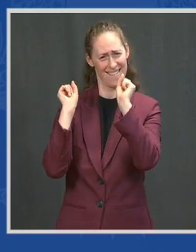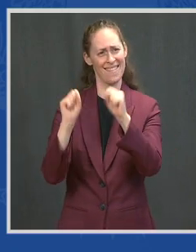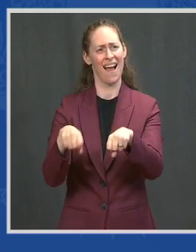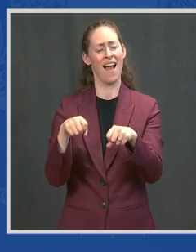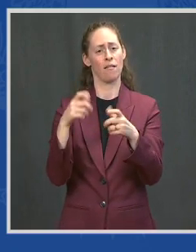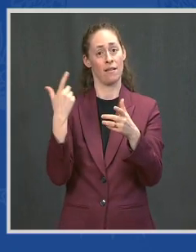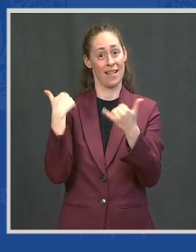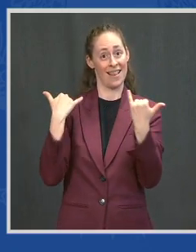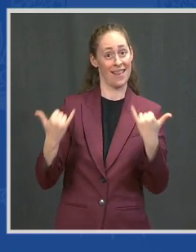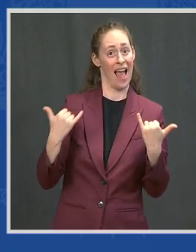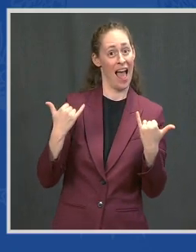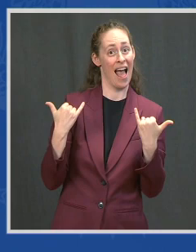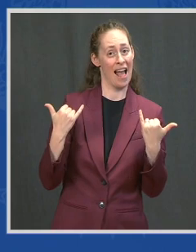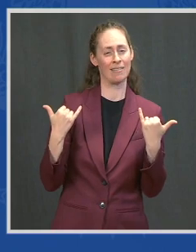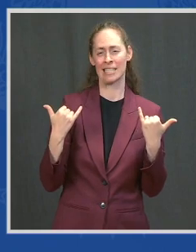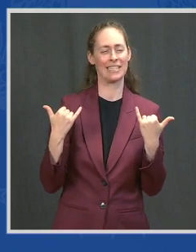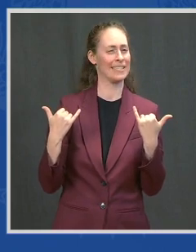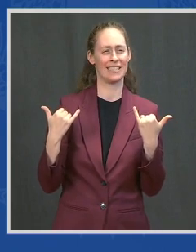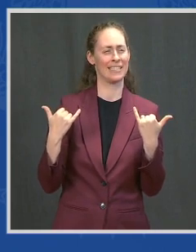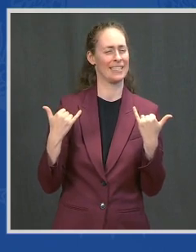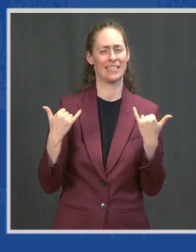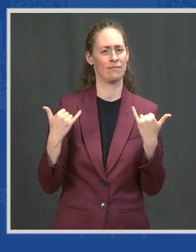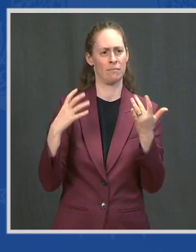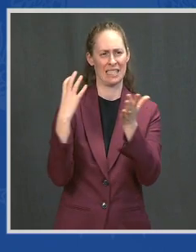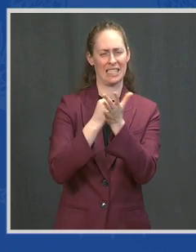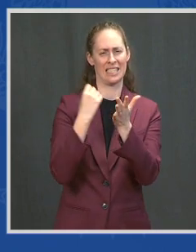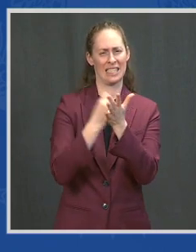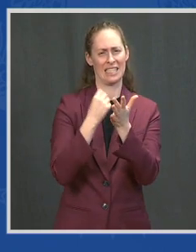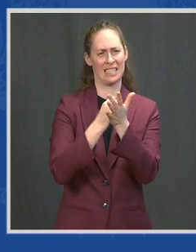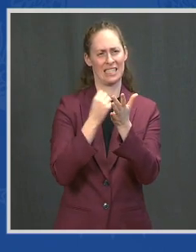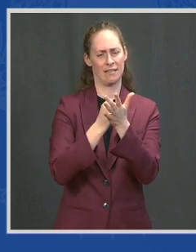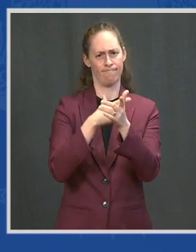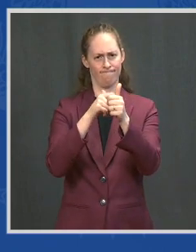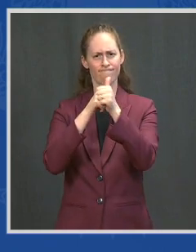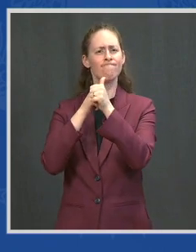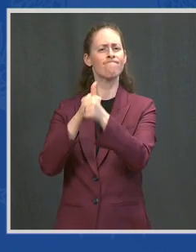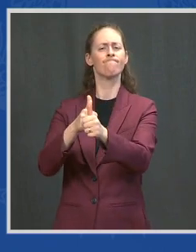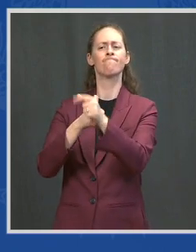That's why I'm asking people to continue to follow the CDC guidelines